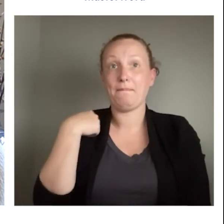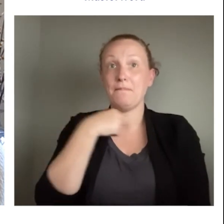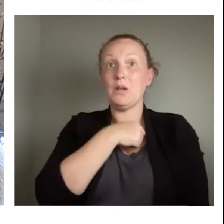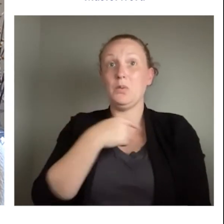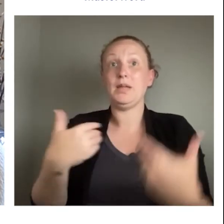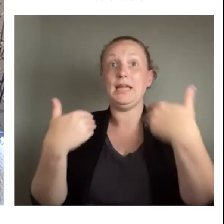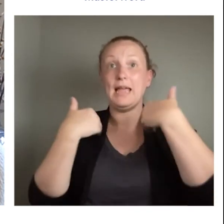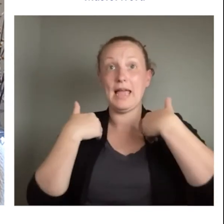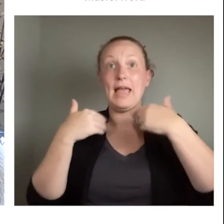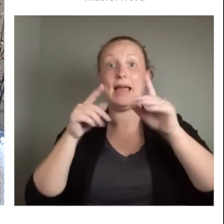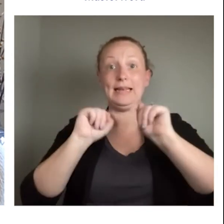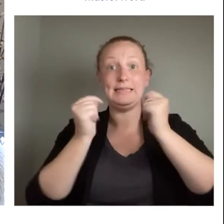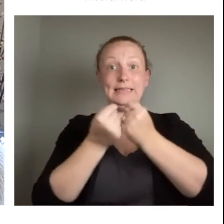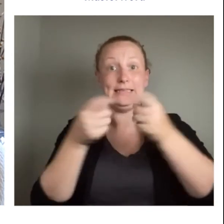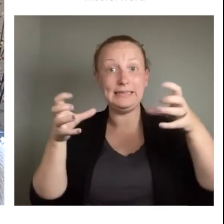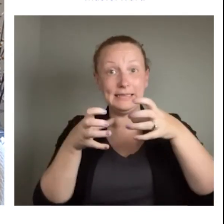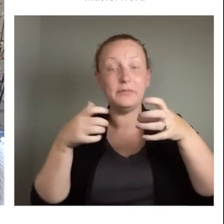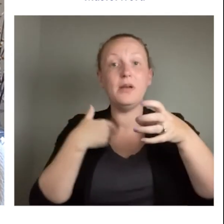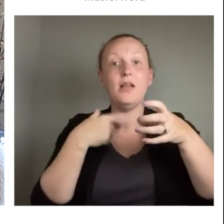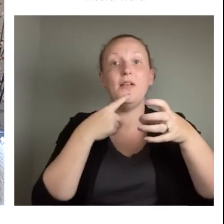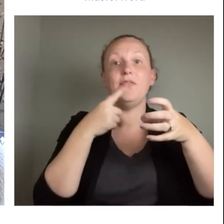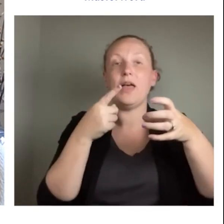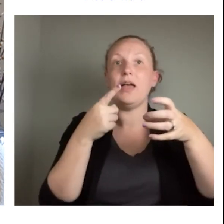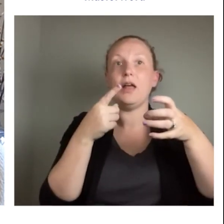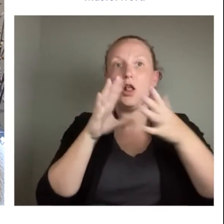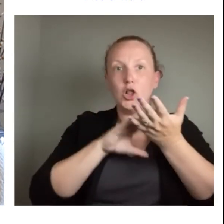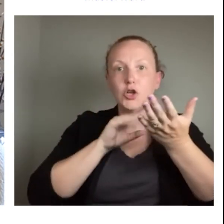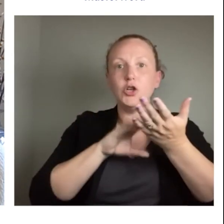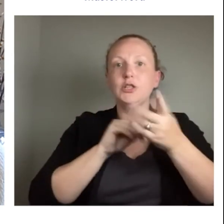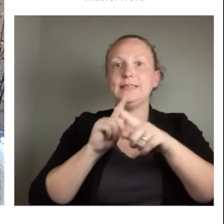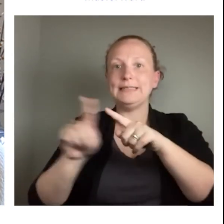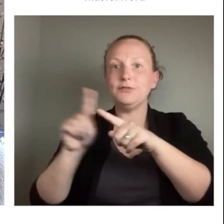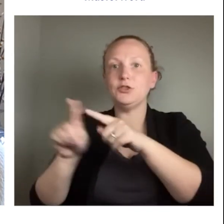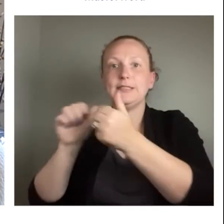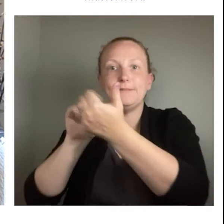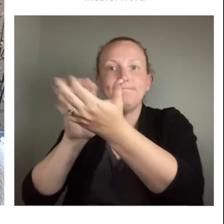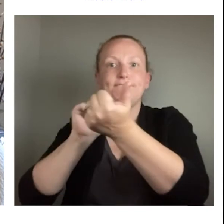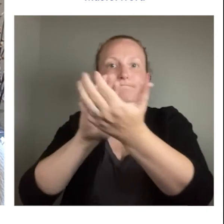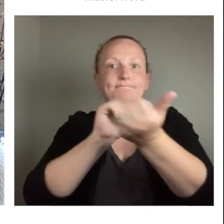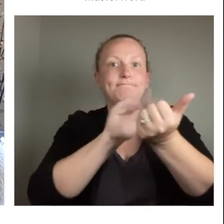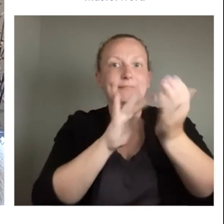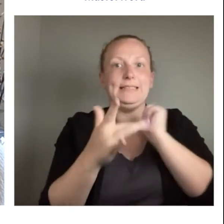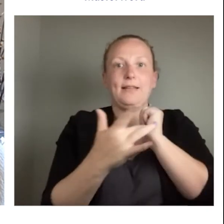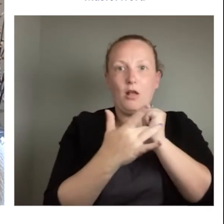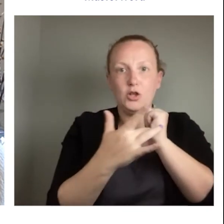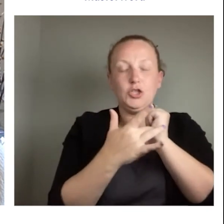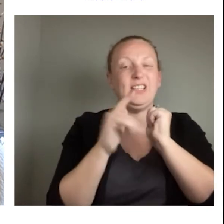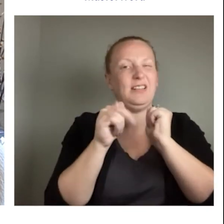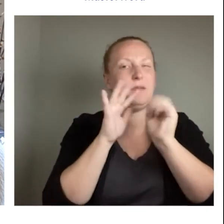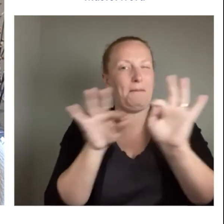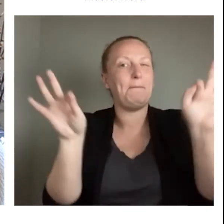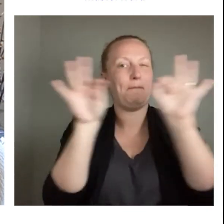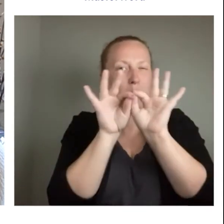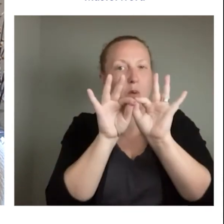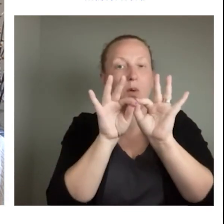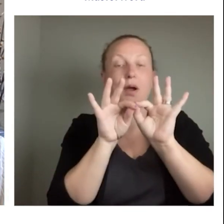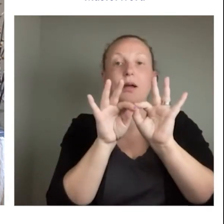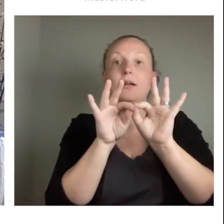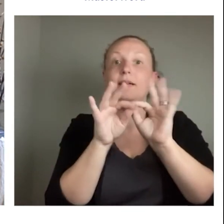share with us and we help each other. So, learn the best thing that I can tell them. Learn more technology. Technology is your friend. Ah, there's a lot of things that we